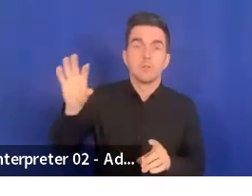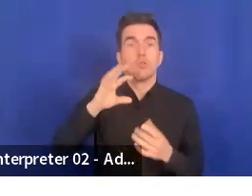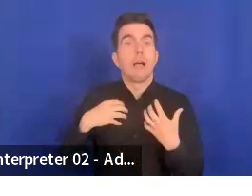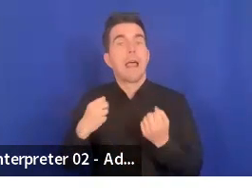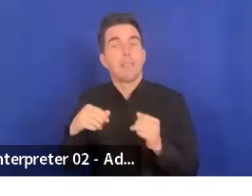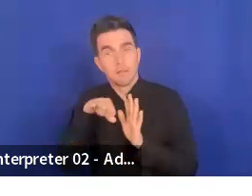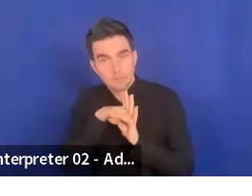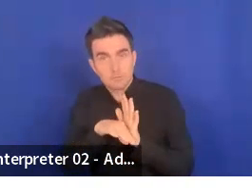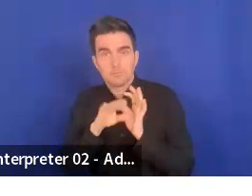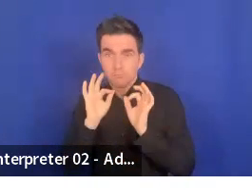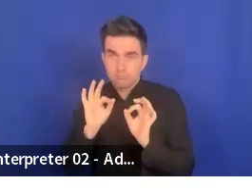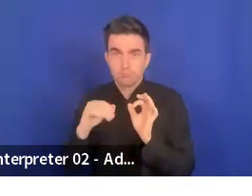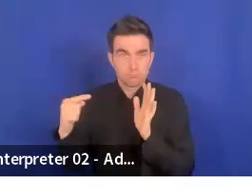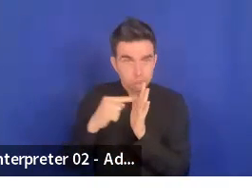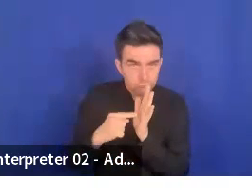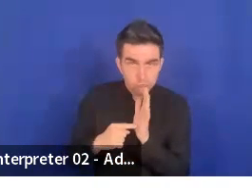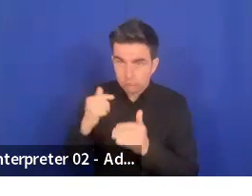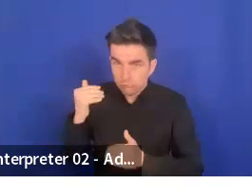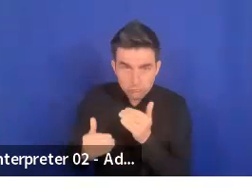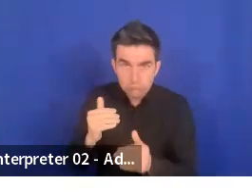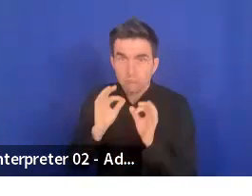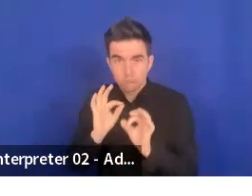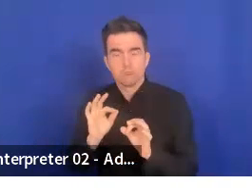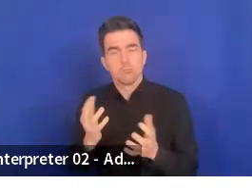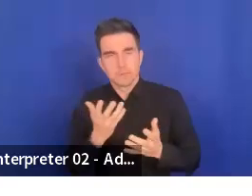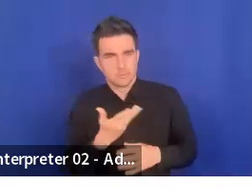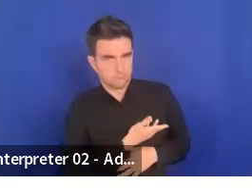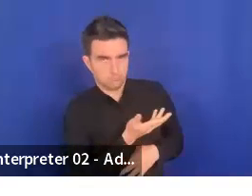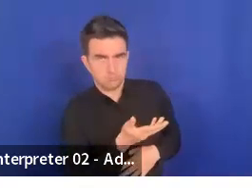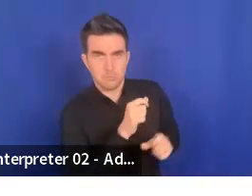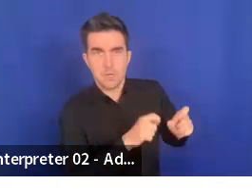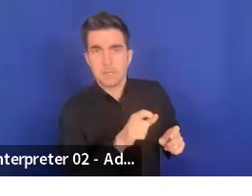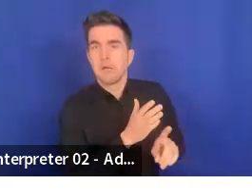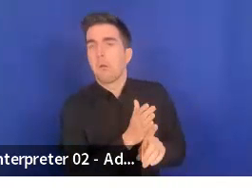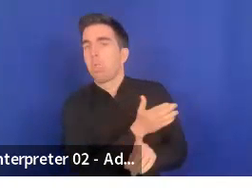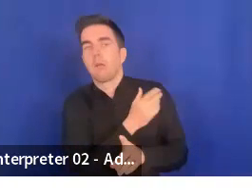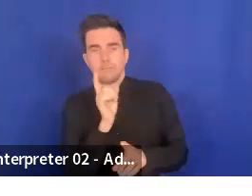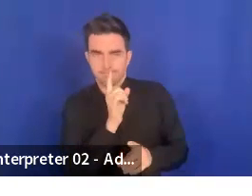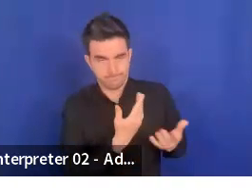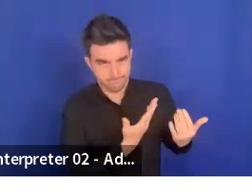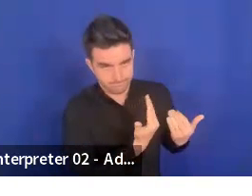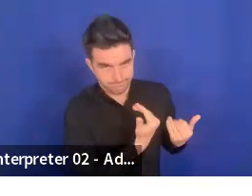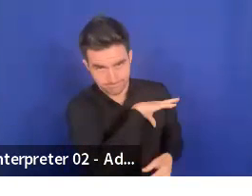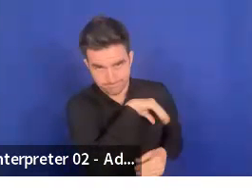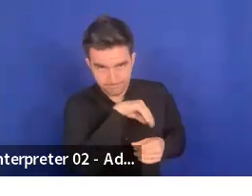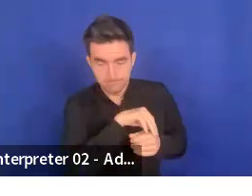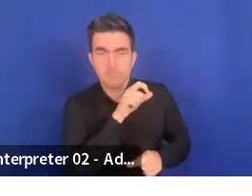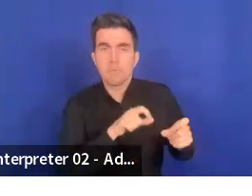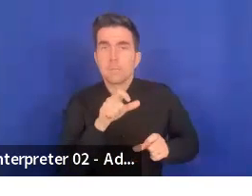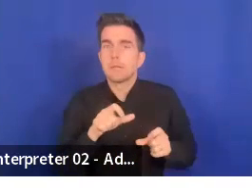throughout their life course, and making sure they remove barriers to access for certain